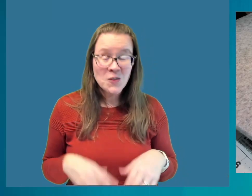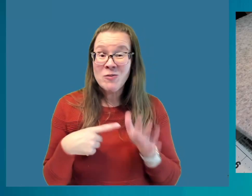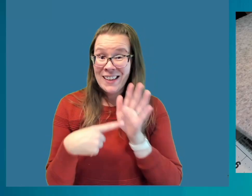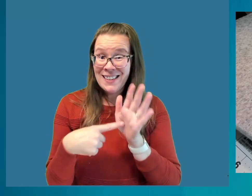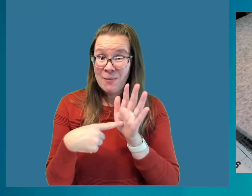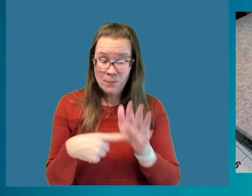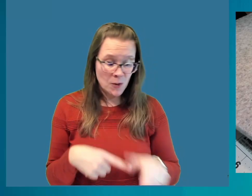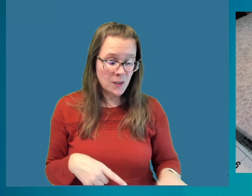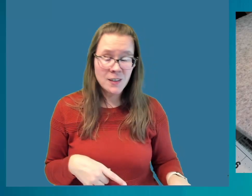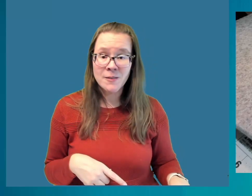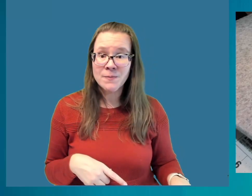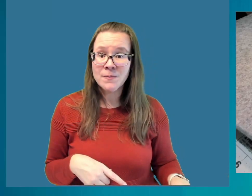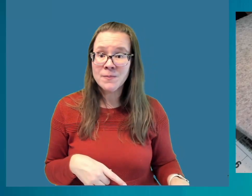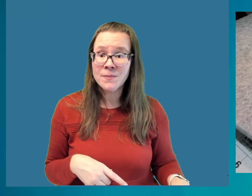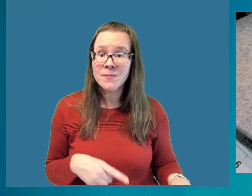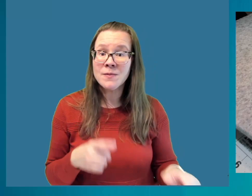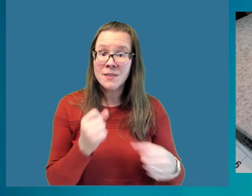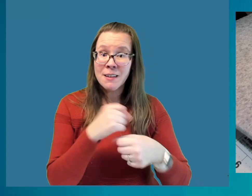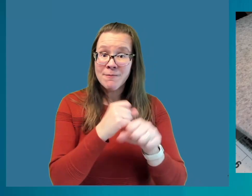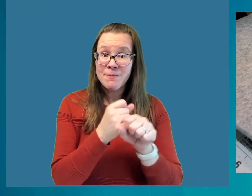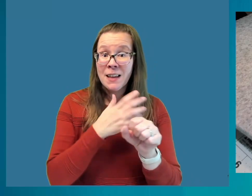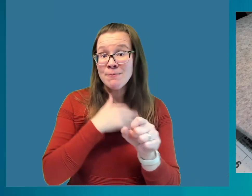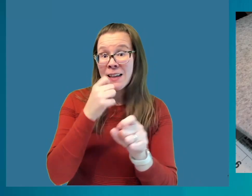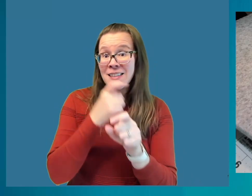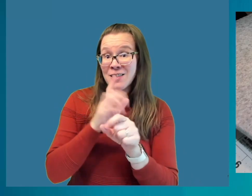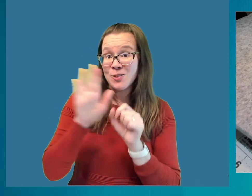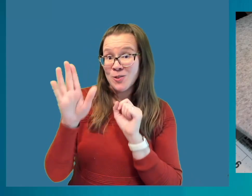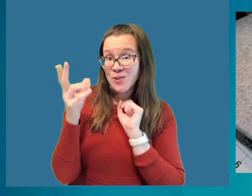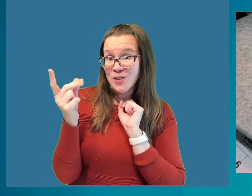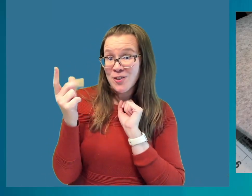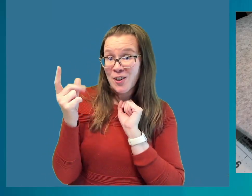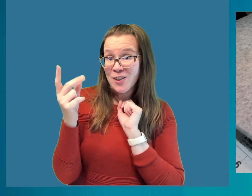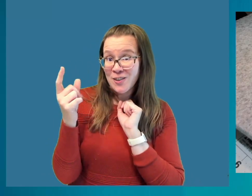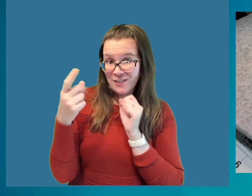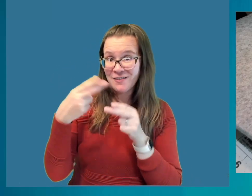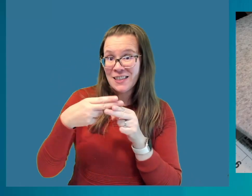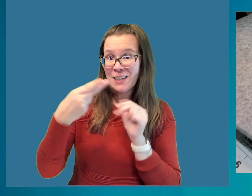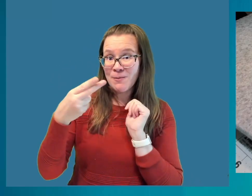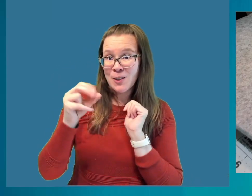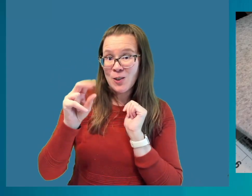person in mind, it creates that connection with them which I think is really special.